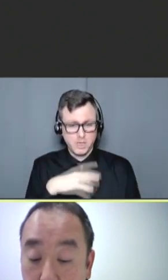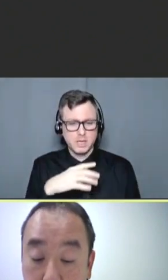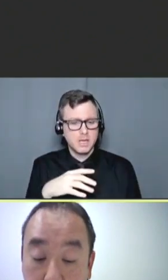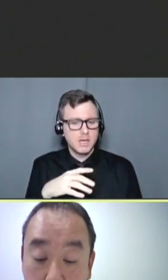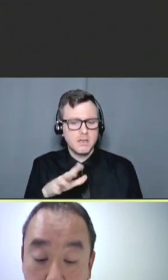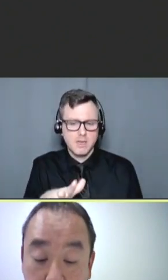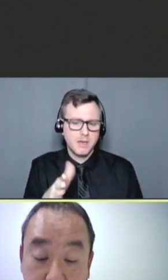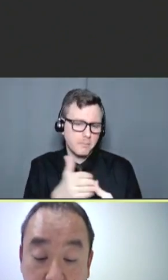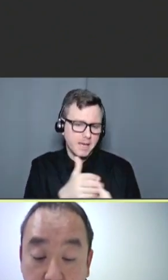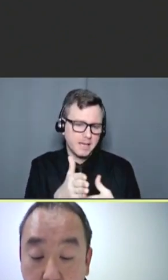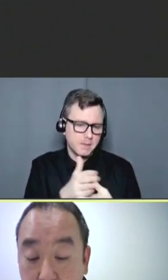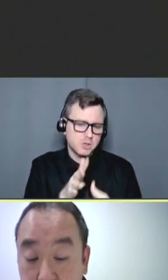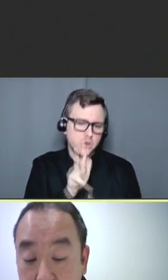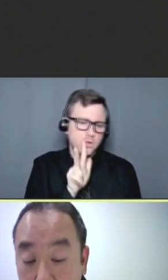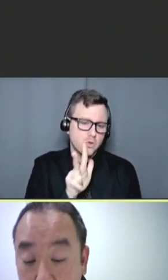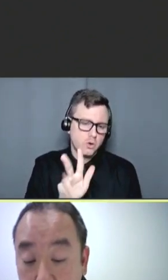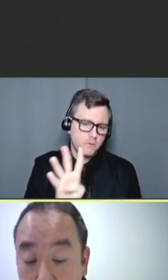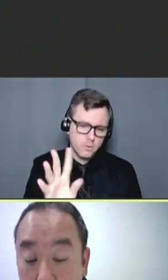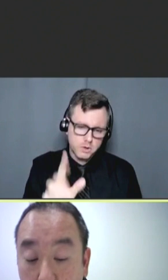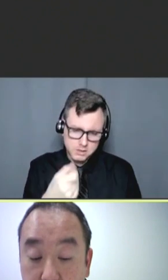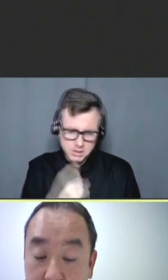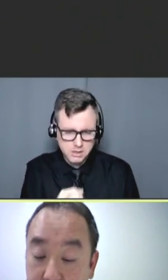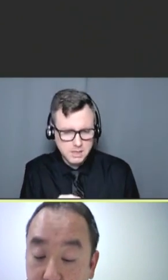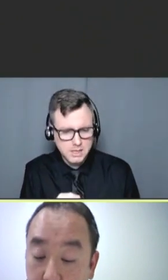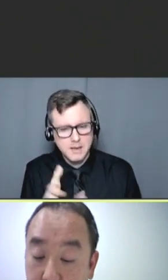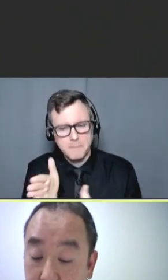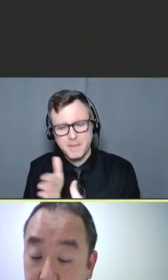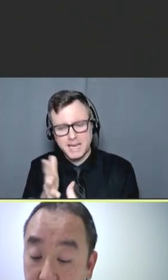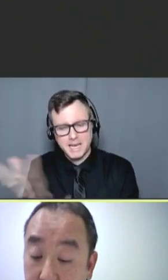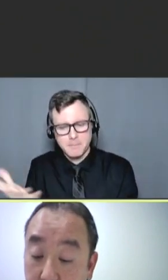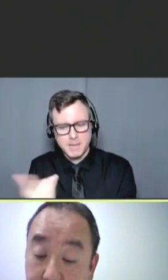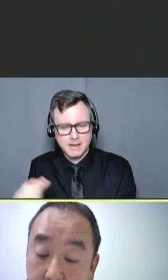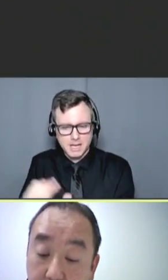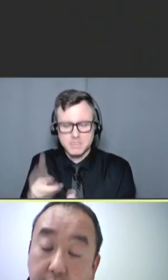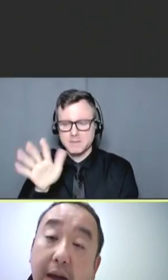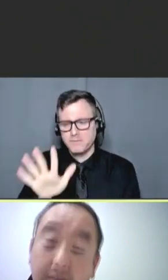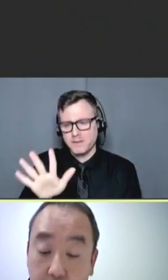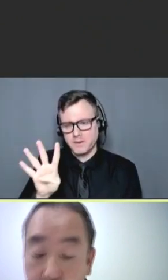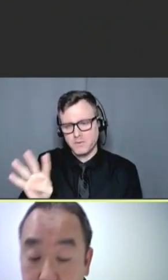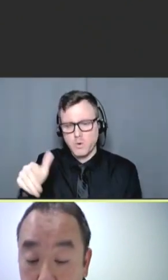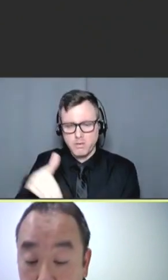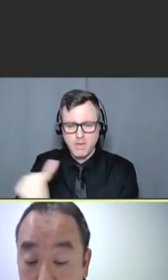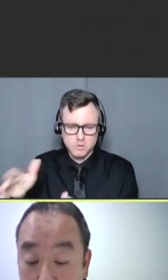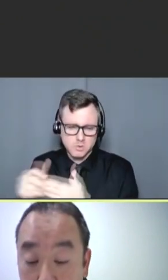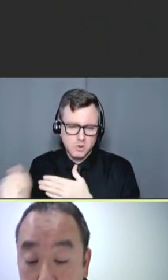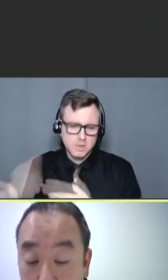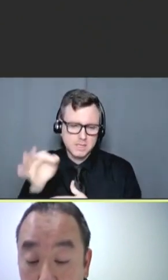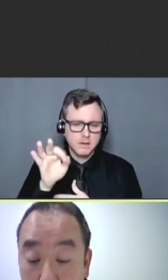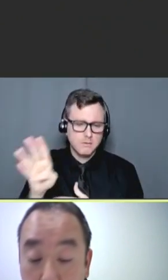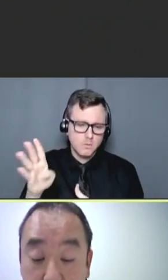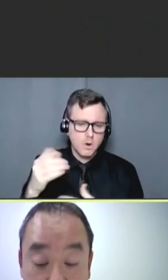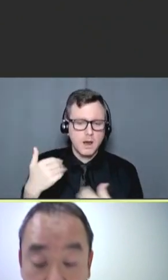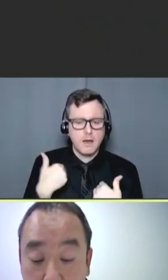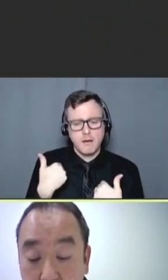household income is $54,000. Over 94 percent of our residents hold a high school degree. Almost 50